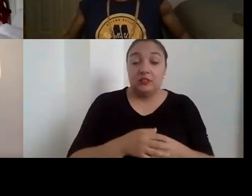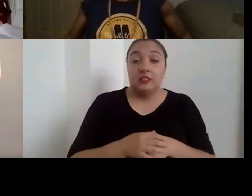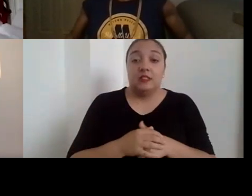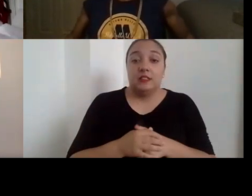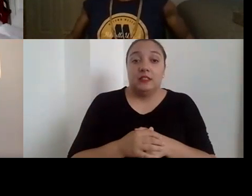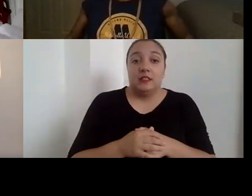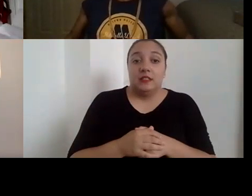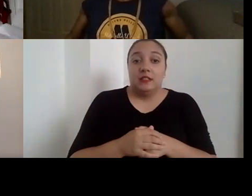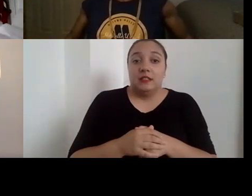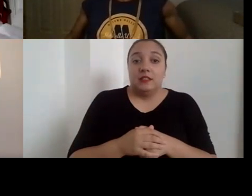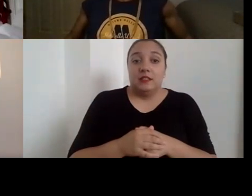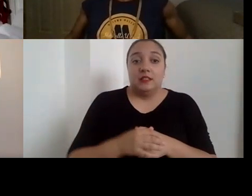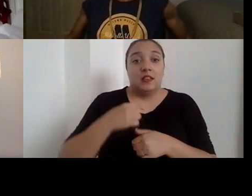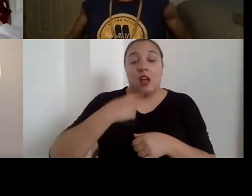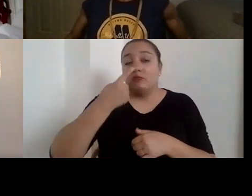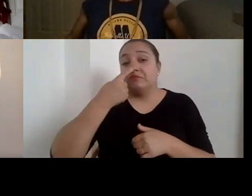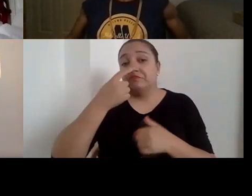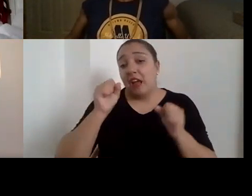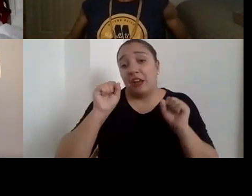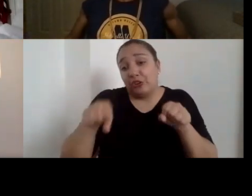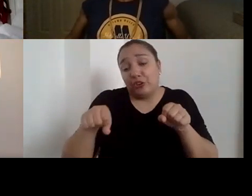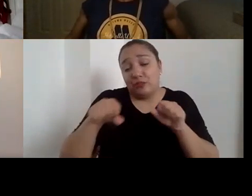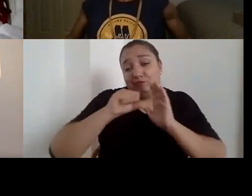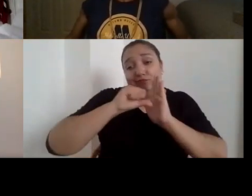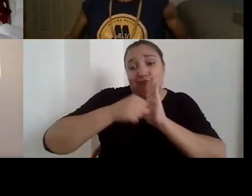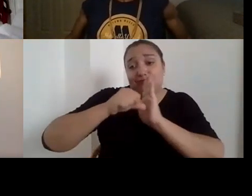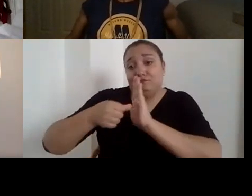I think we could leave the vibrations that you've already